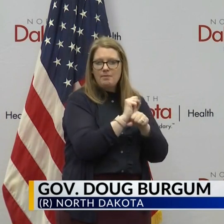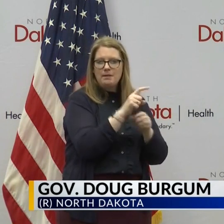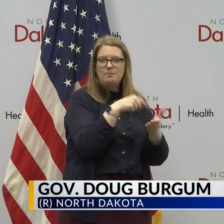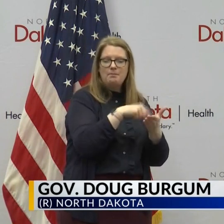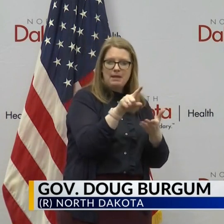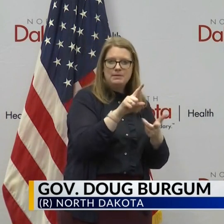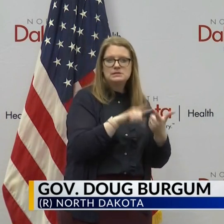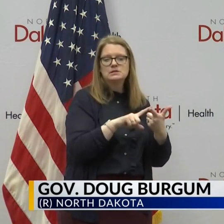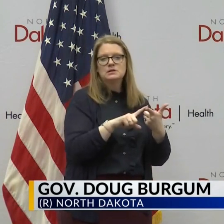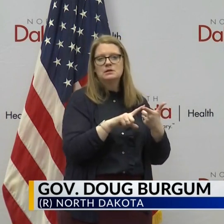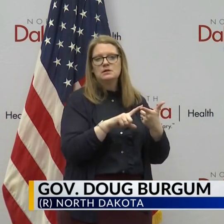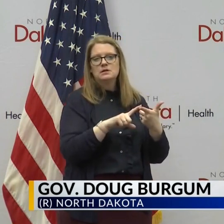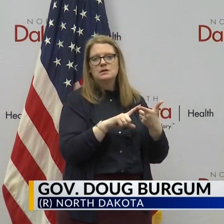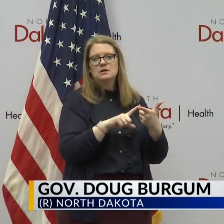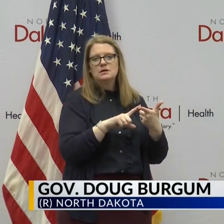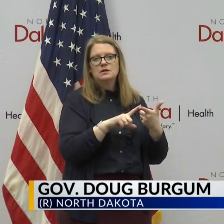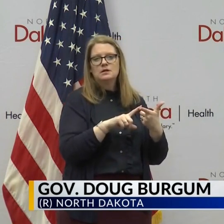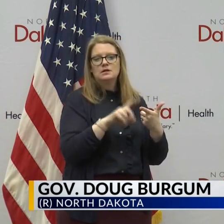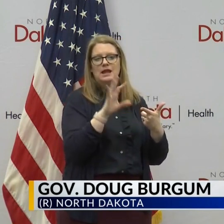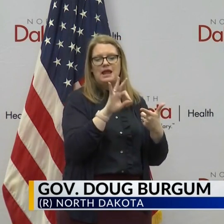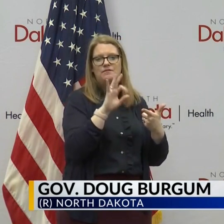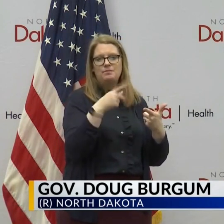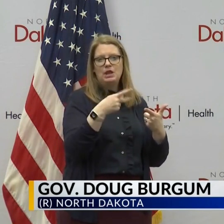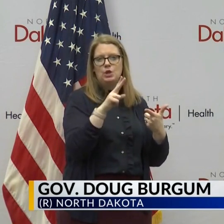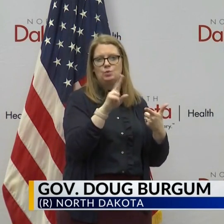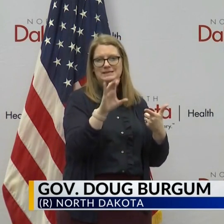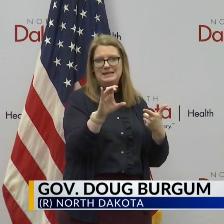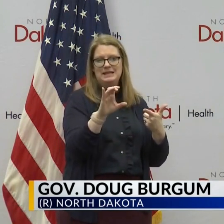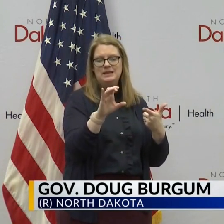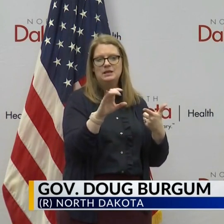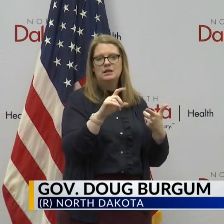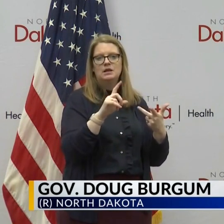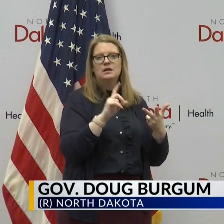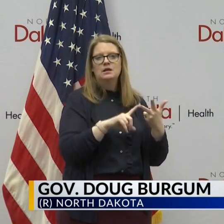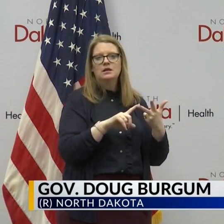TOMORROW WRESHGS EXPECTING TO PAY OUT ANOTHER $50 MILLION,